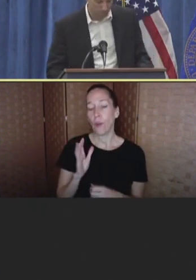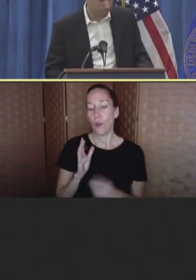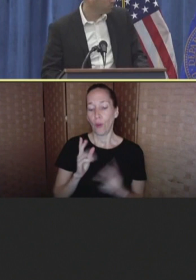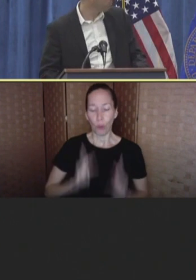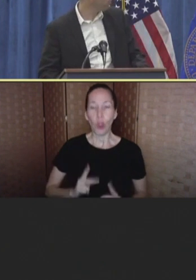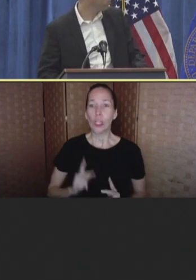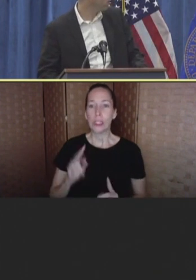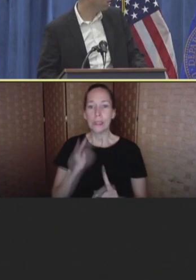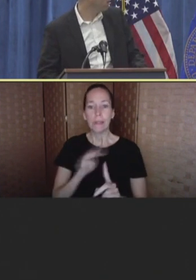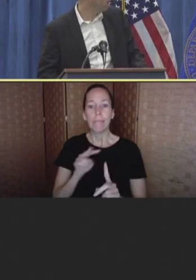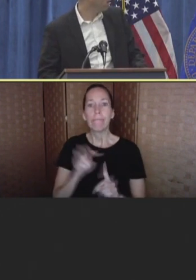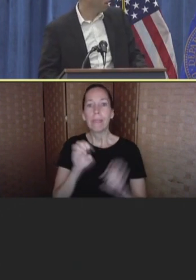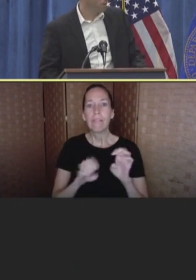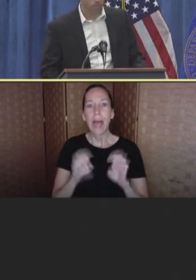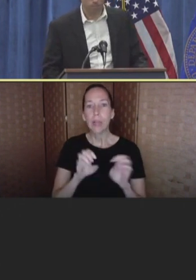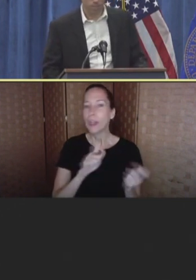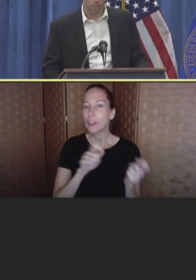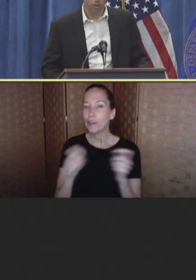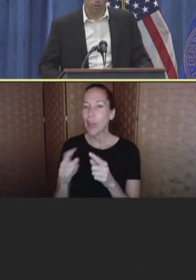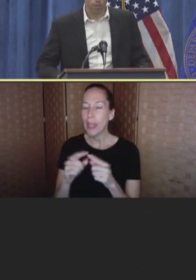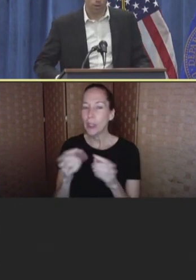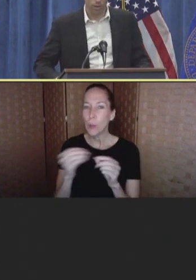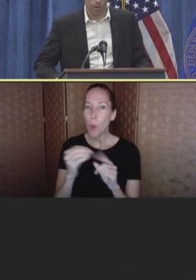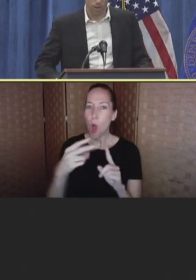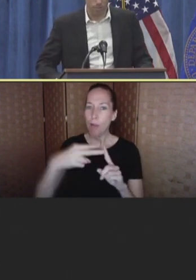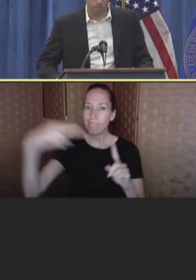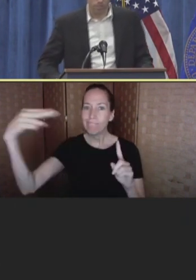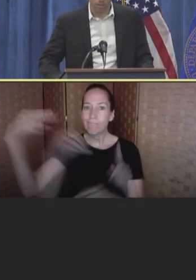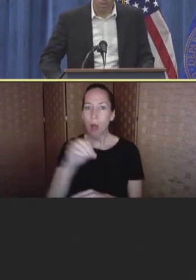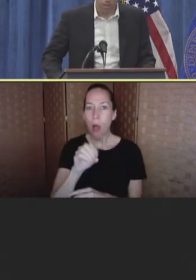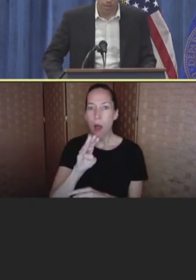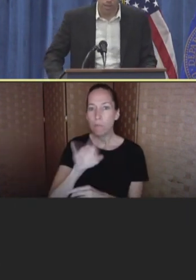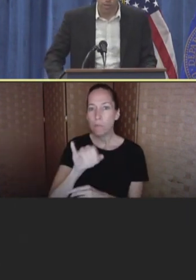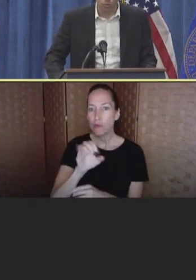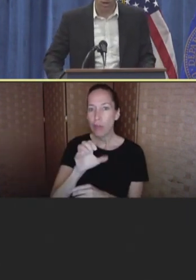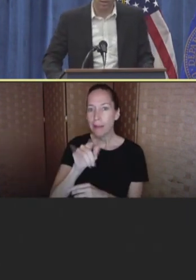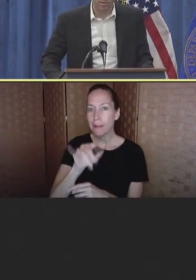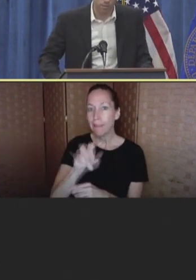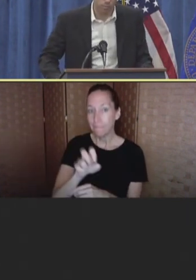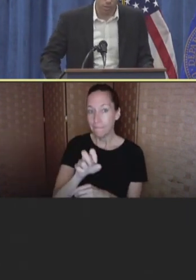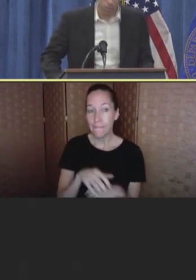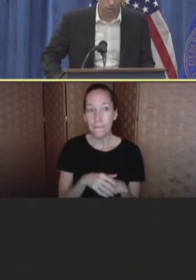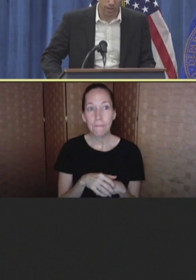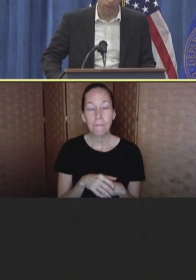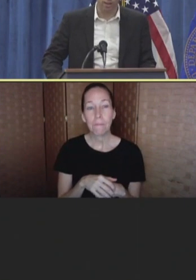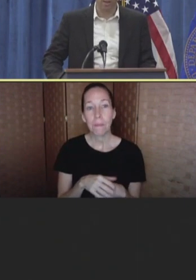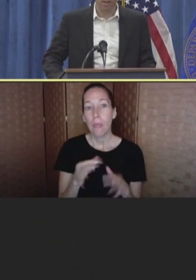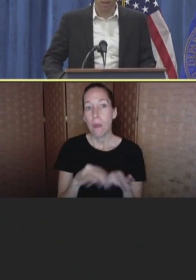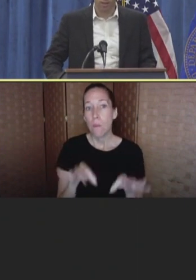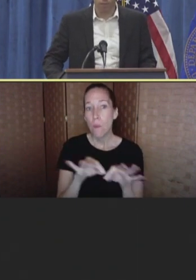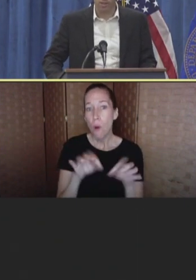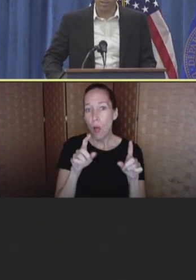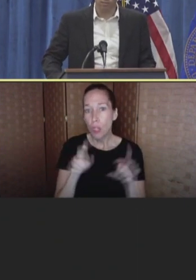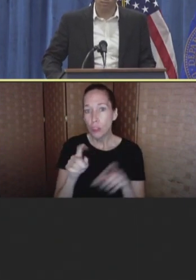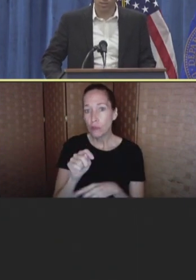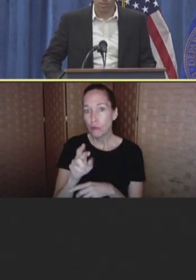And as we all know, in key clinical trials that demonstrated the efficacy of the vaccine